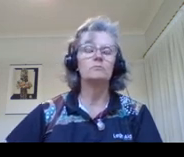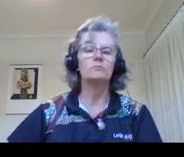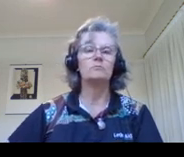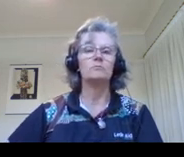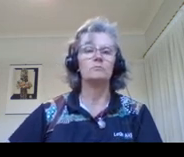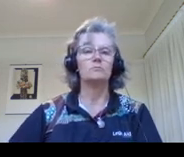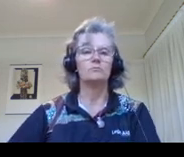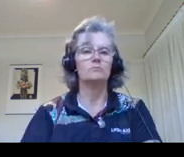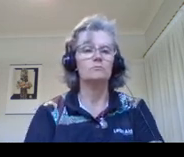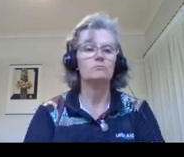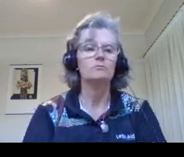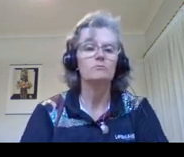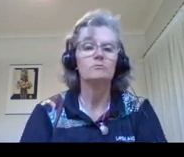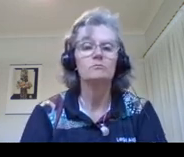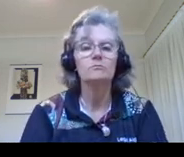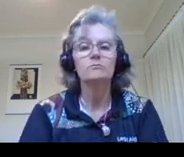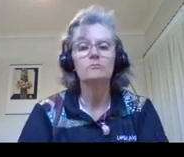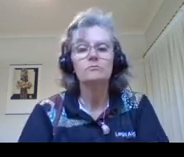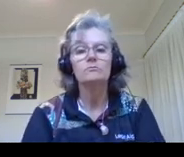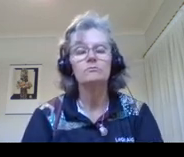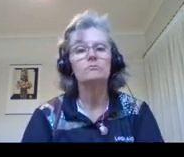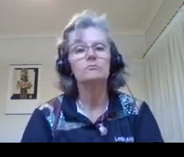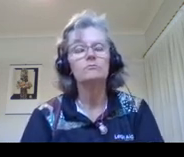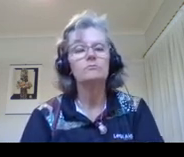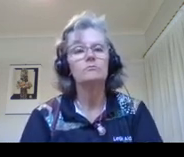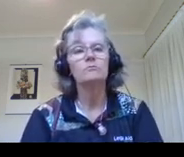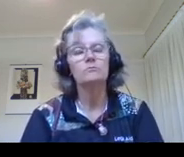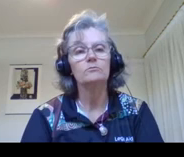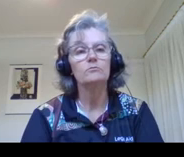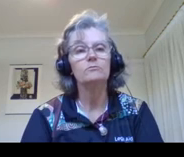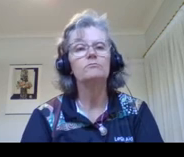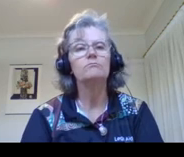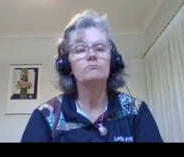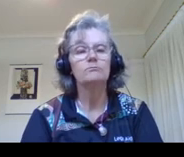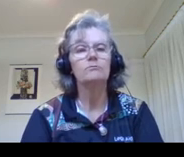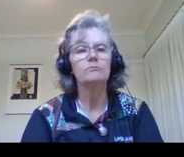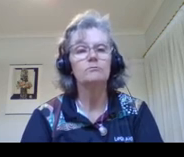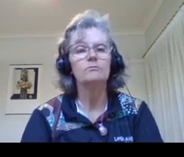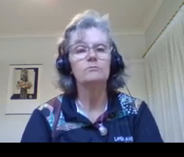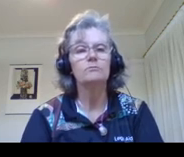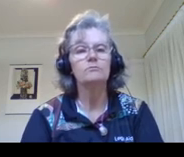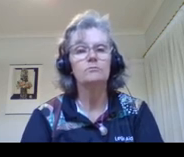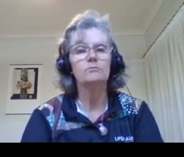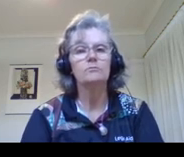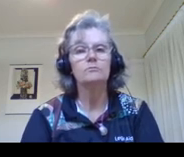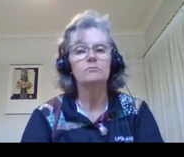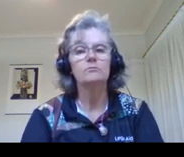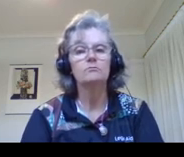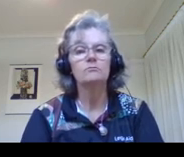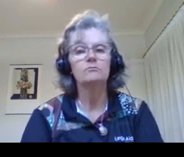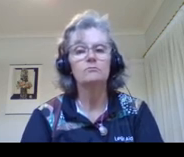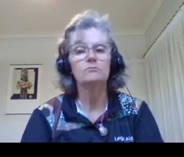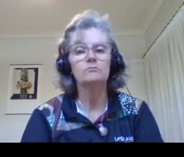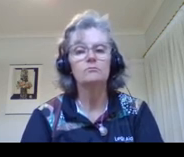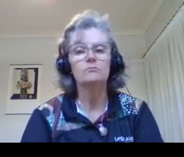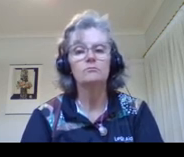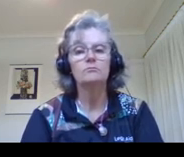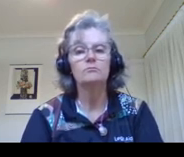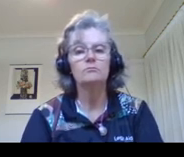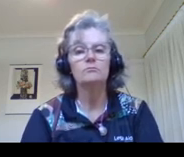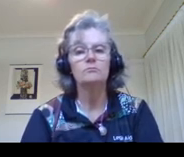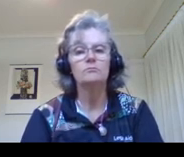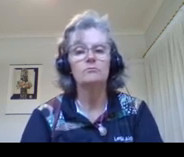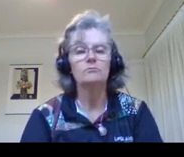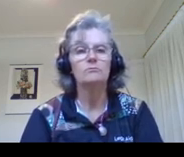some cases give rise to a legal dispute not always so that it's a practical answer really